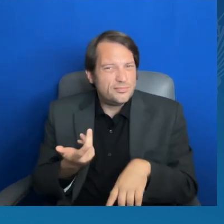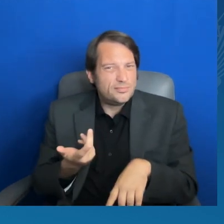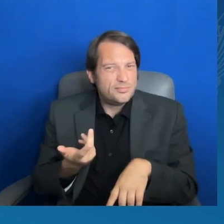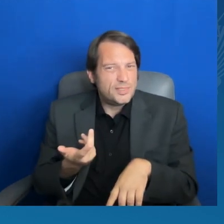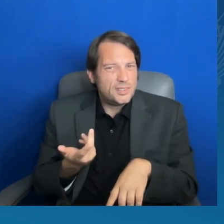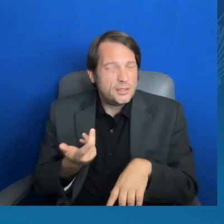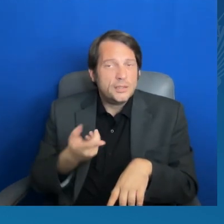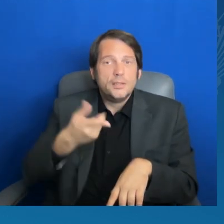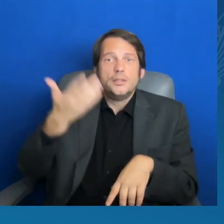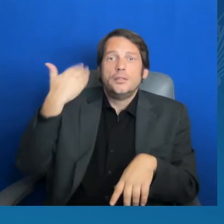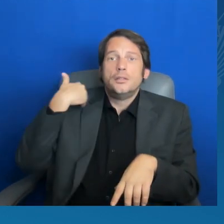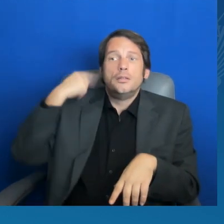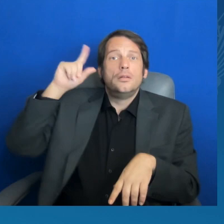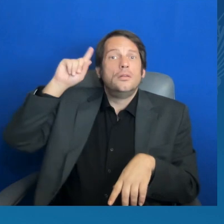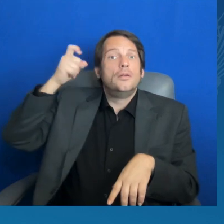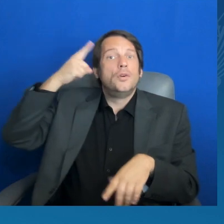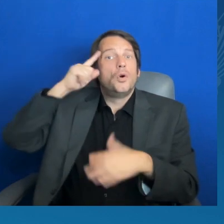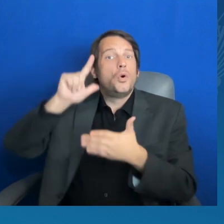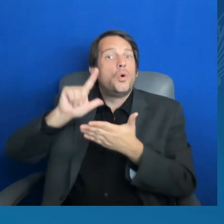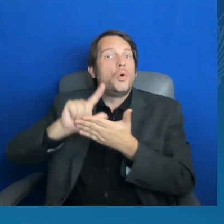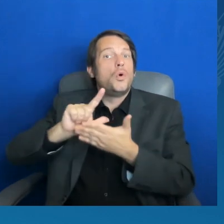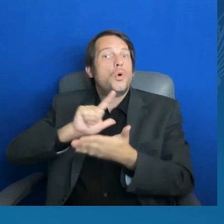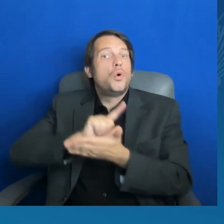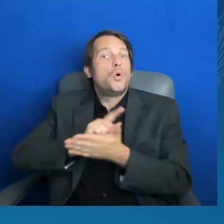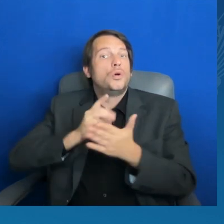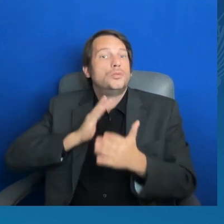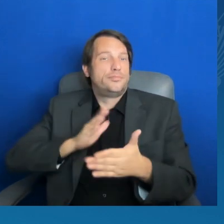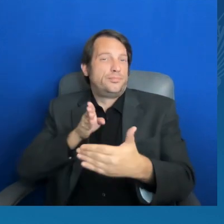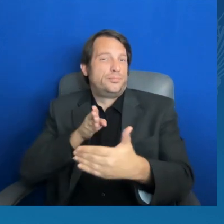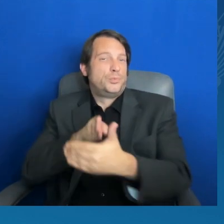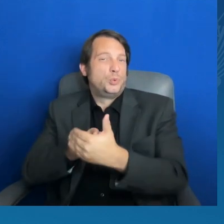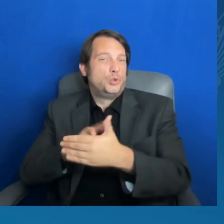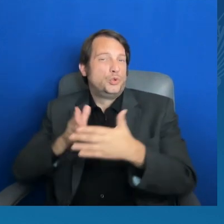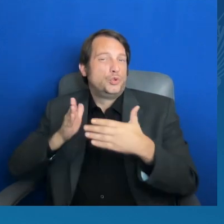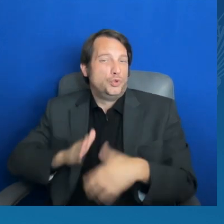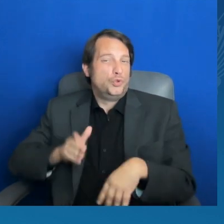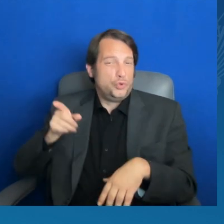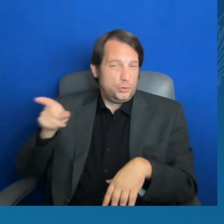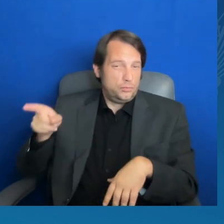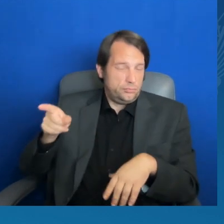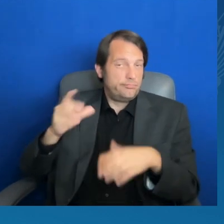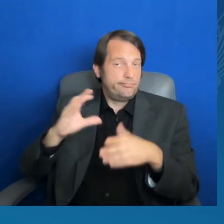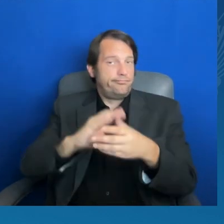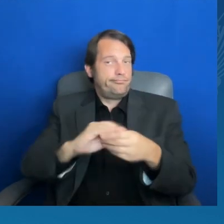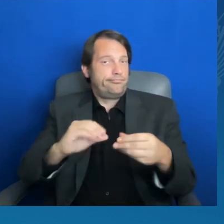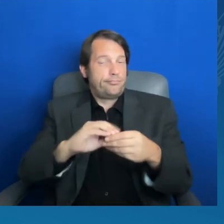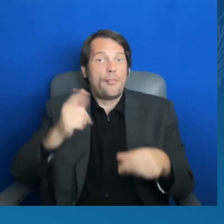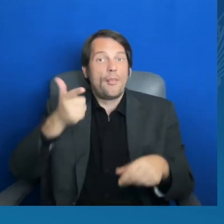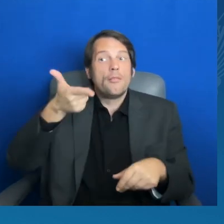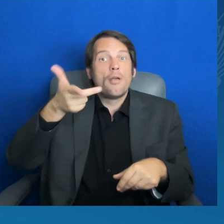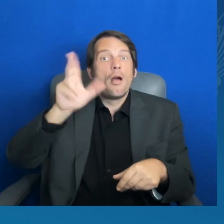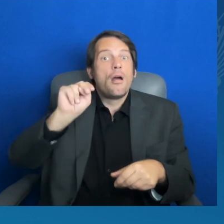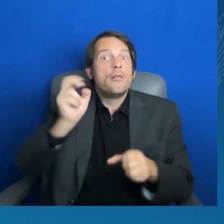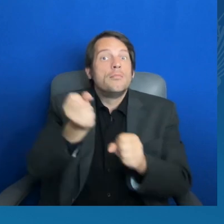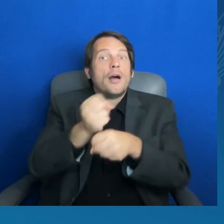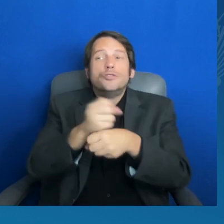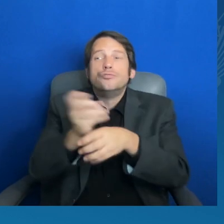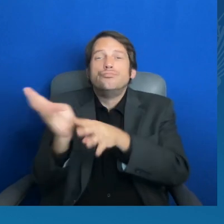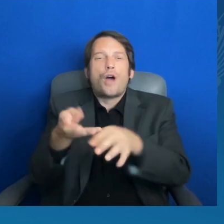the gun manufacturers should not have immunity from litigation -- Ms. Ferrell-Zabala: That right there. Yes.